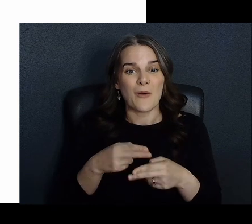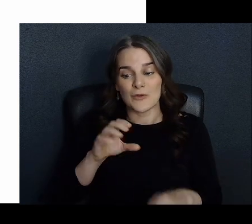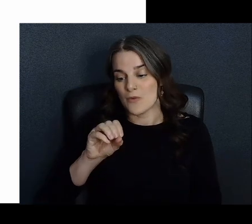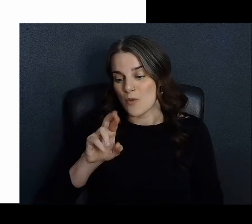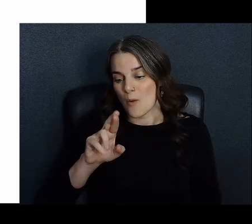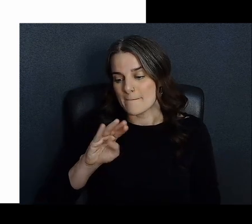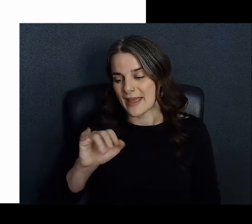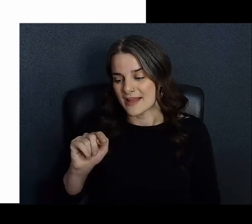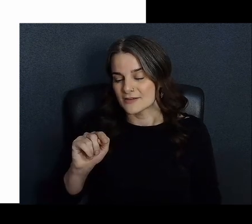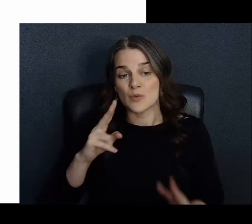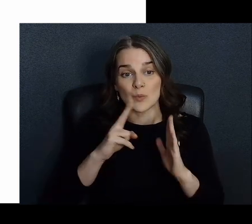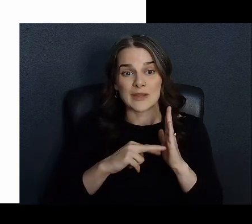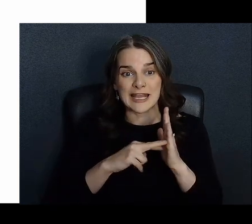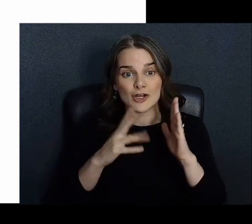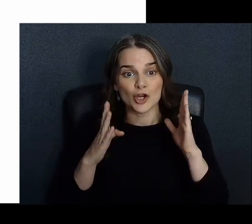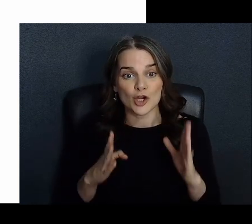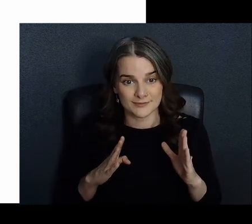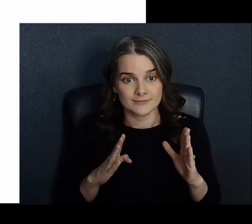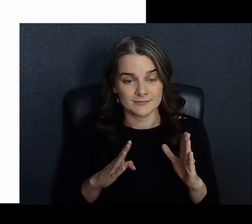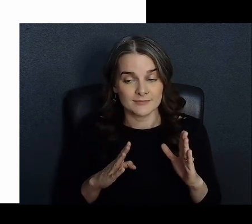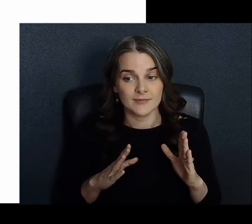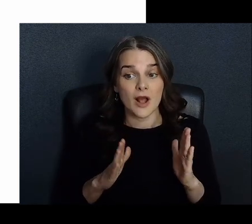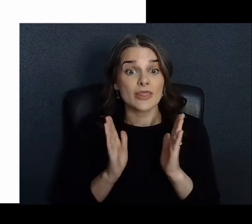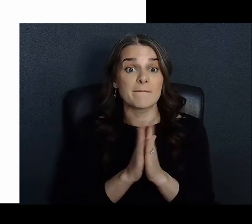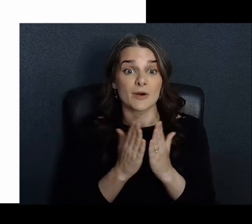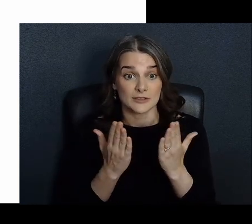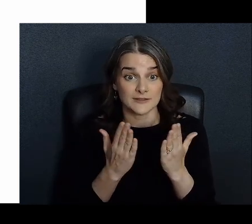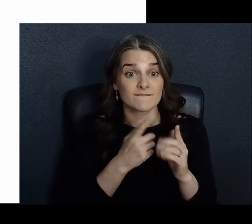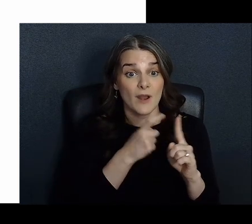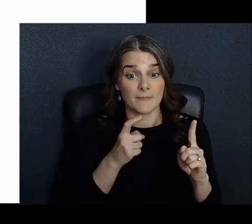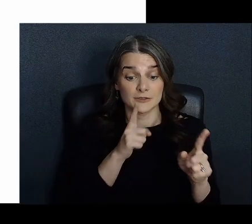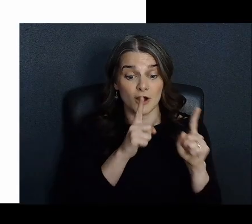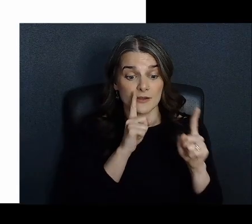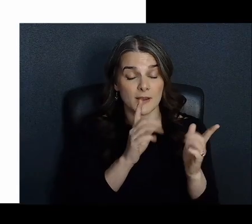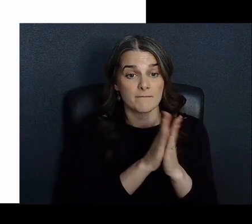It can read the books from the Talking Book program. I always turn it upside down, because I